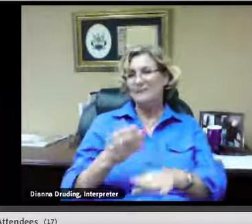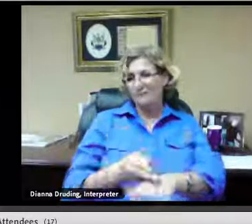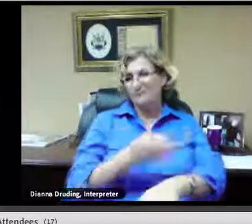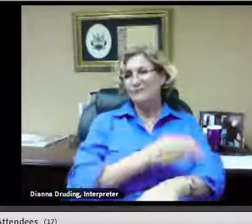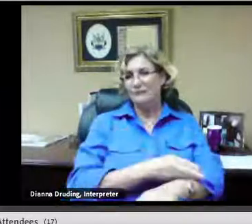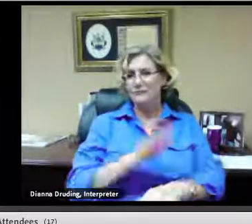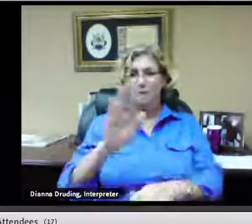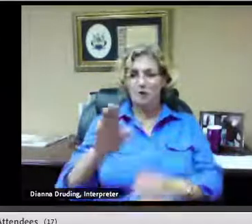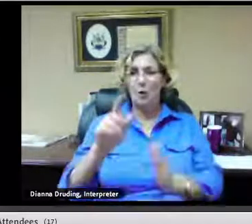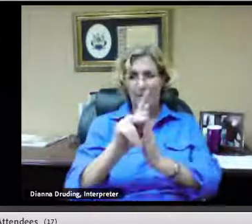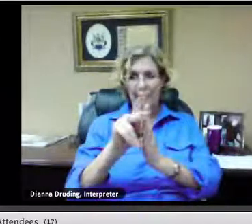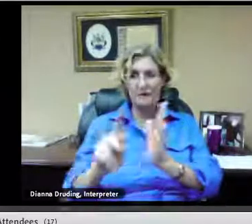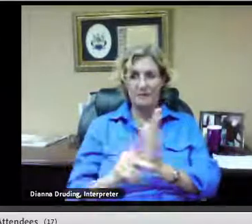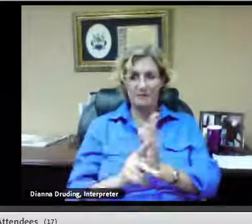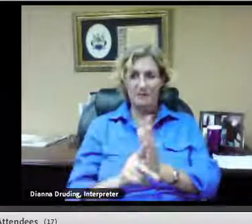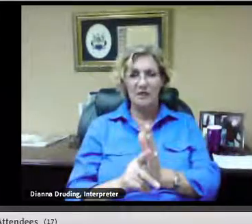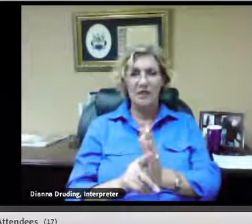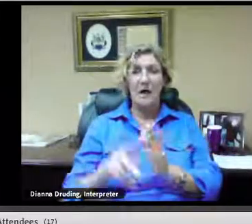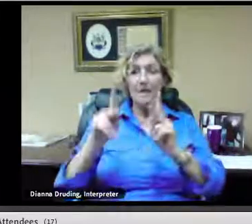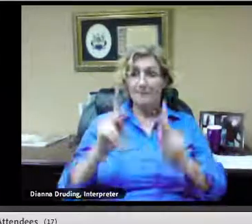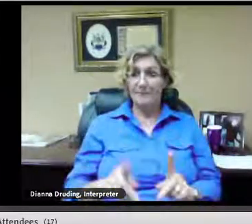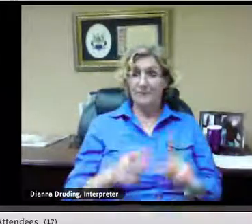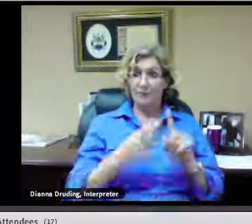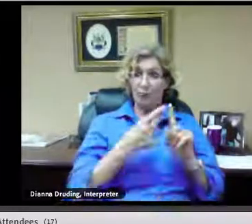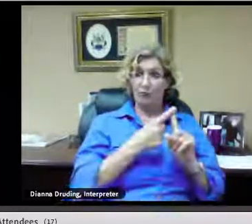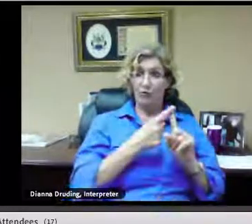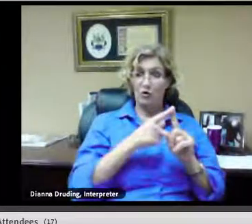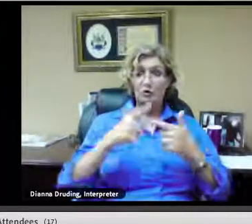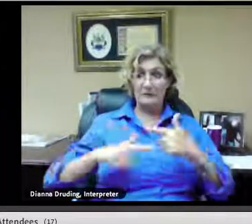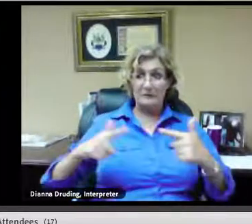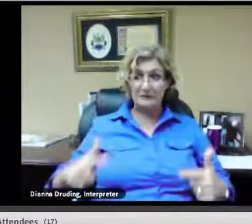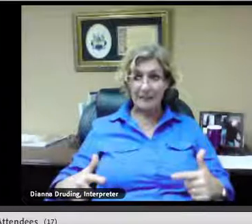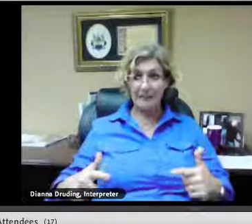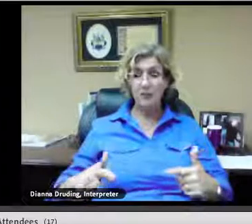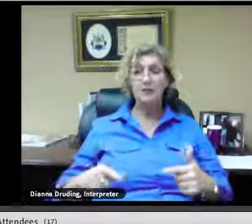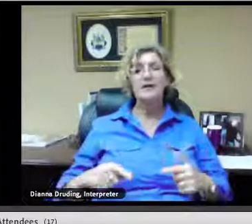and then I gave that USF students with disabilities services guide. Again, my background is education.